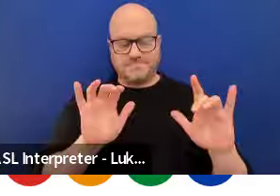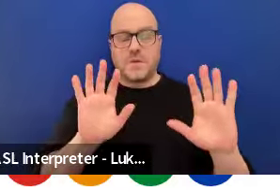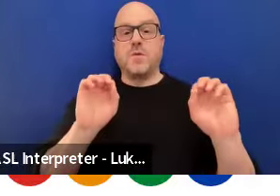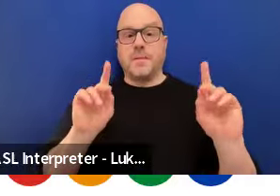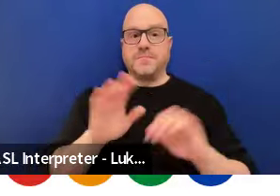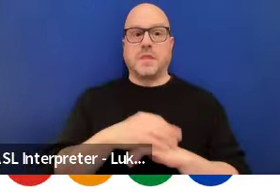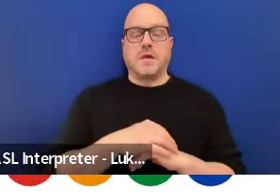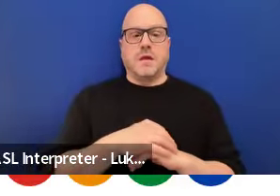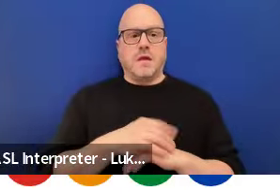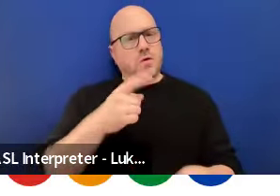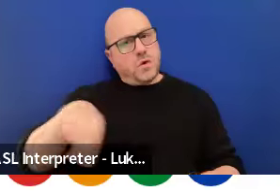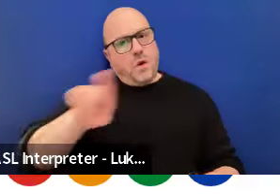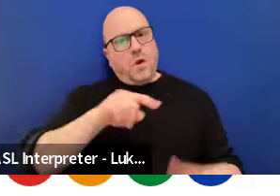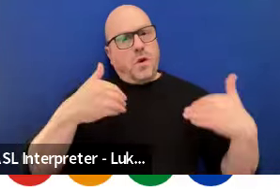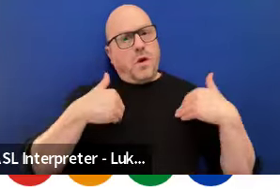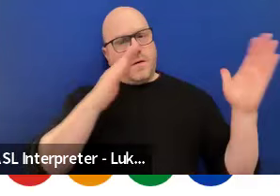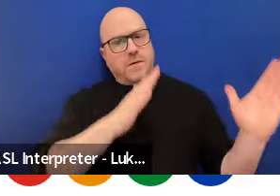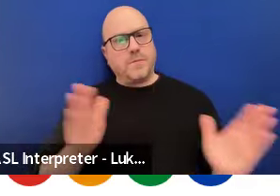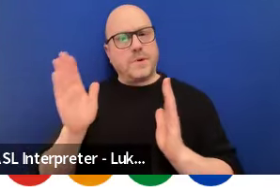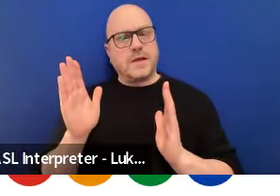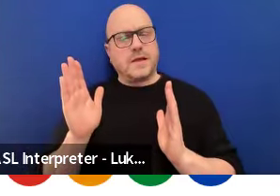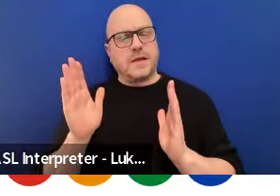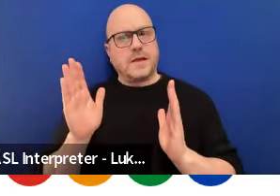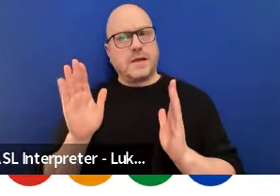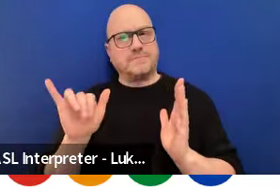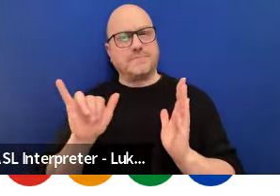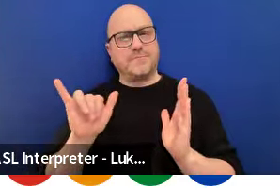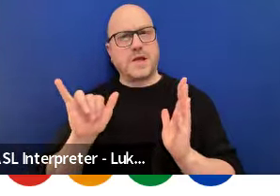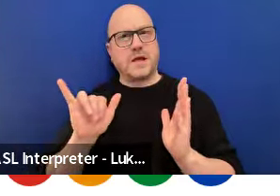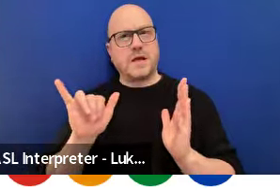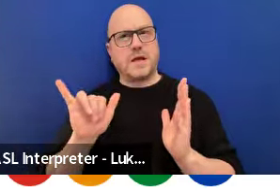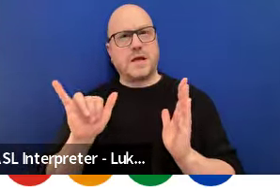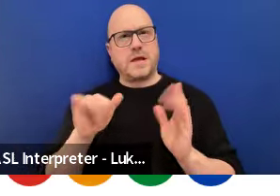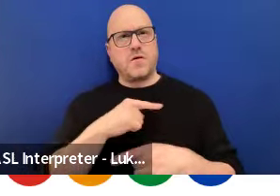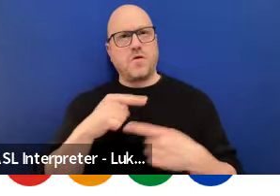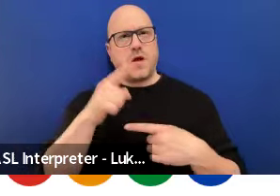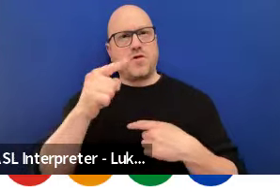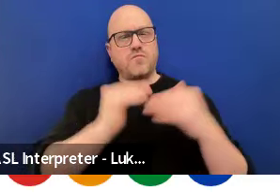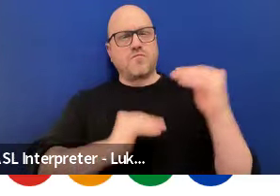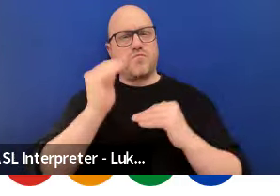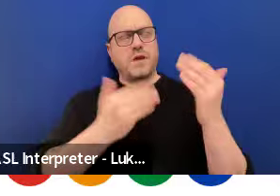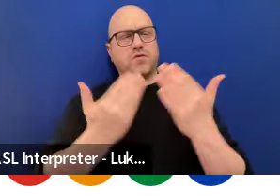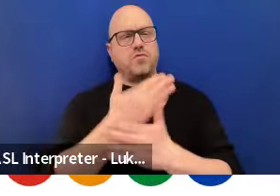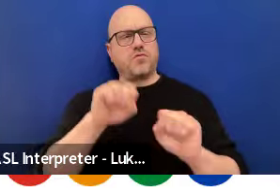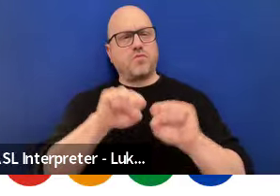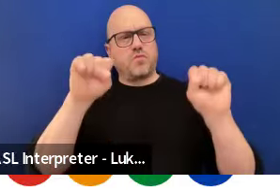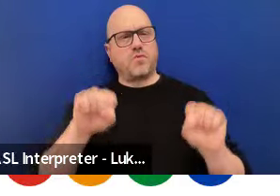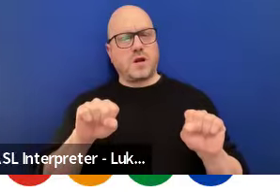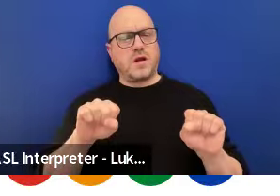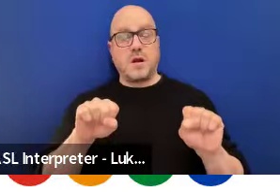WONDERING IF -- I'M SORRY.